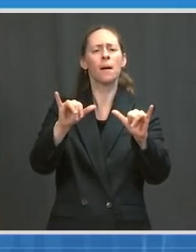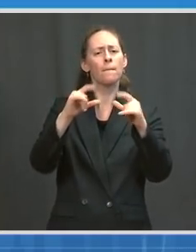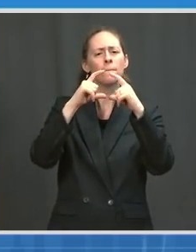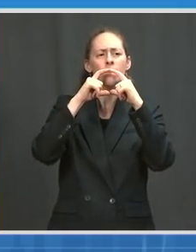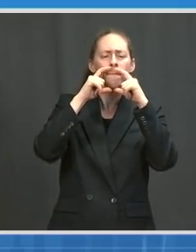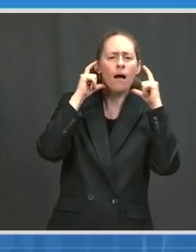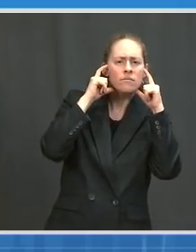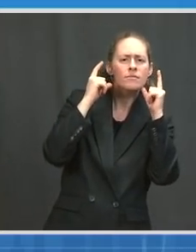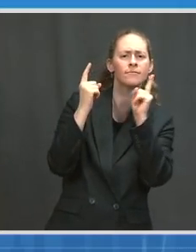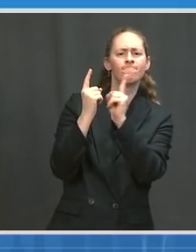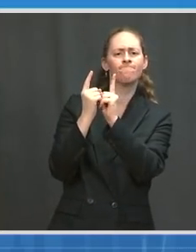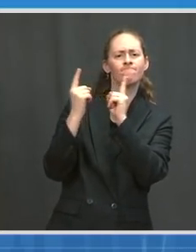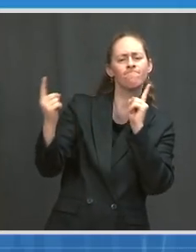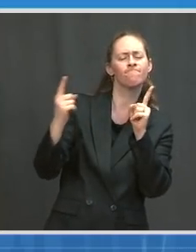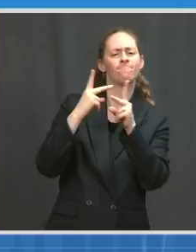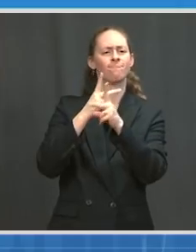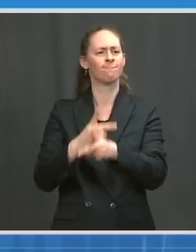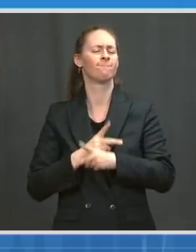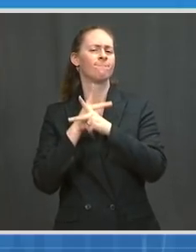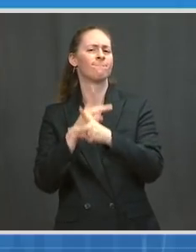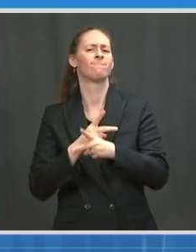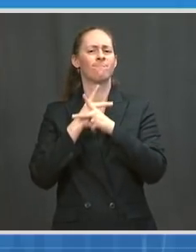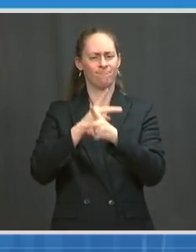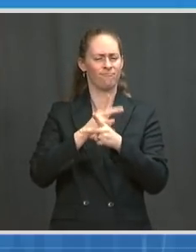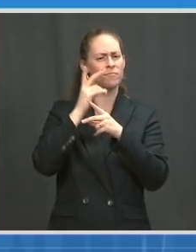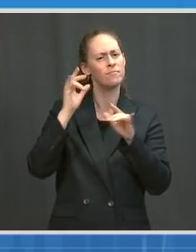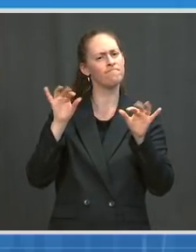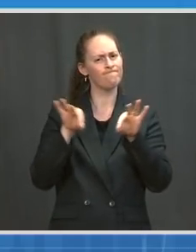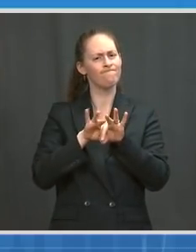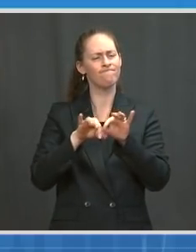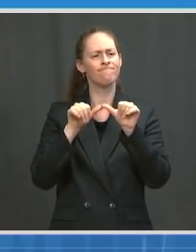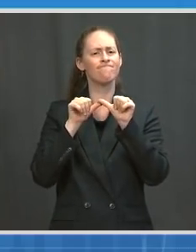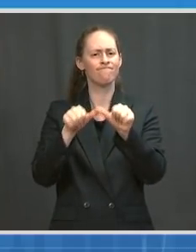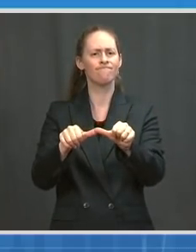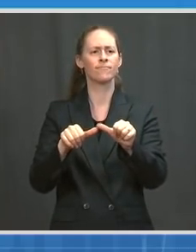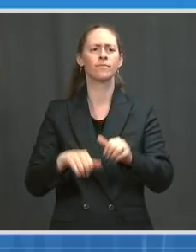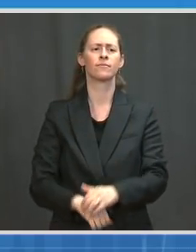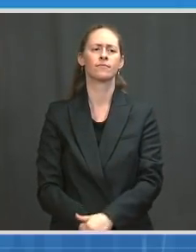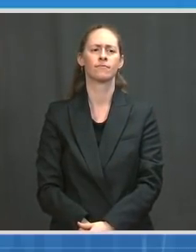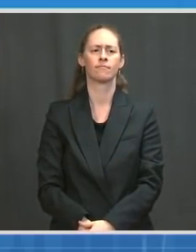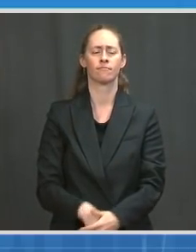Although we are seeing progress in terms of decreased cases, hospitalizations, and deaths,